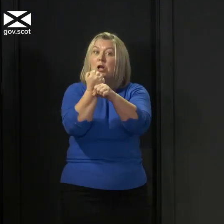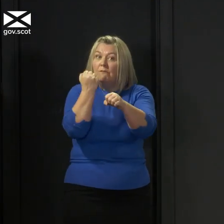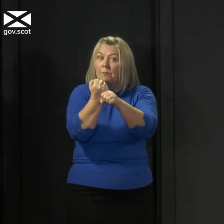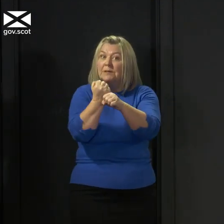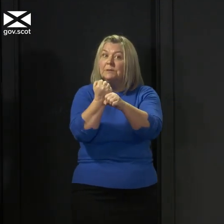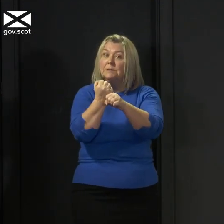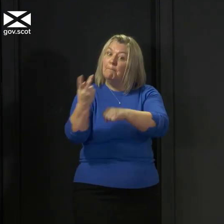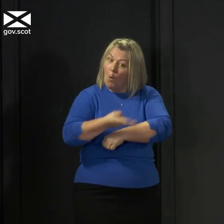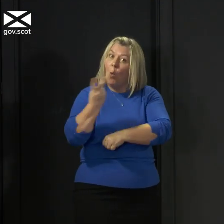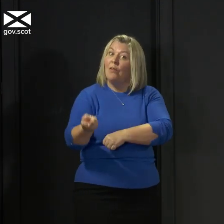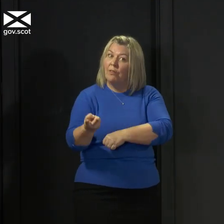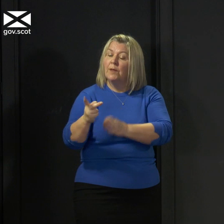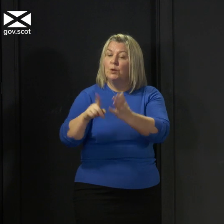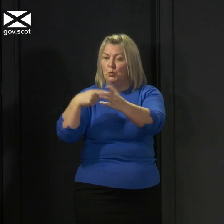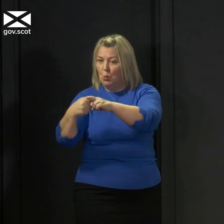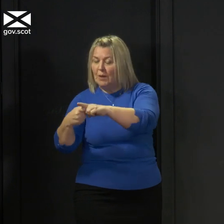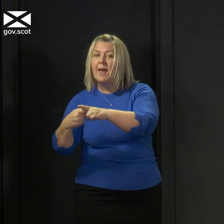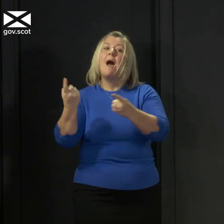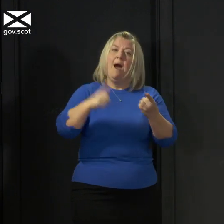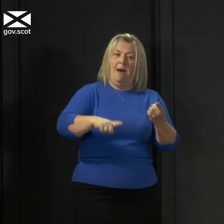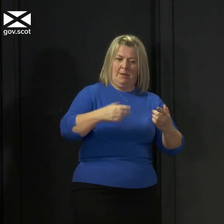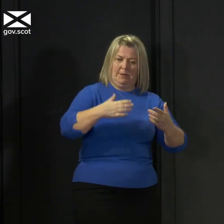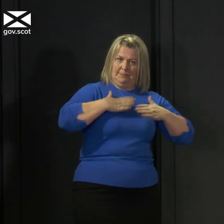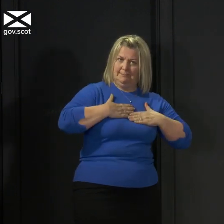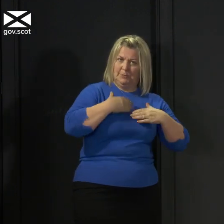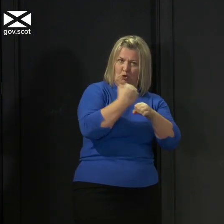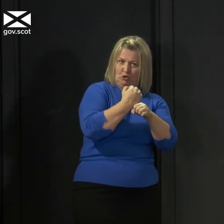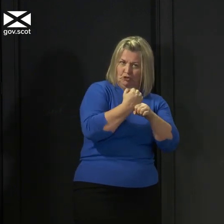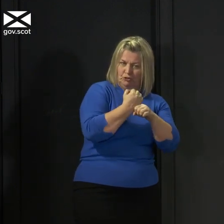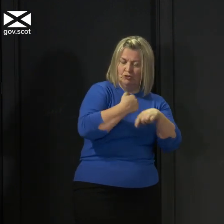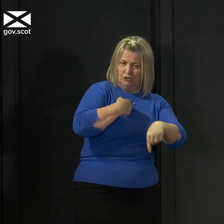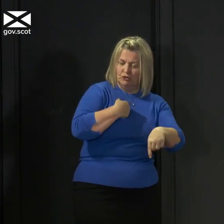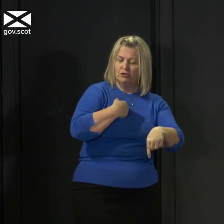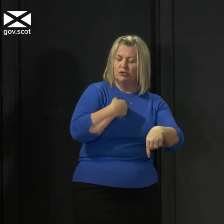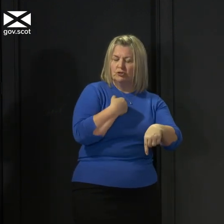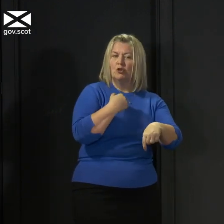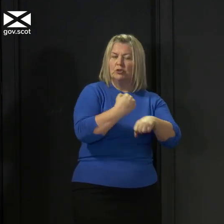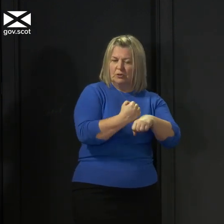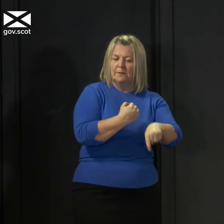us not to be driven by the Kenan normal political media handling strategies that